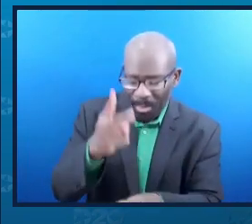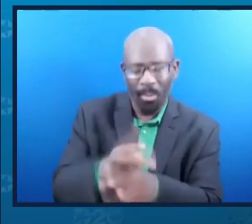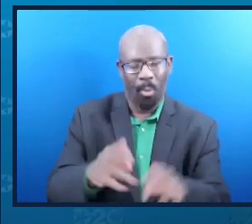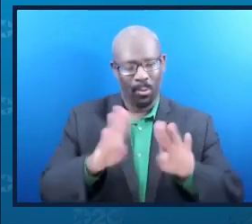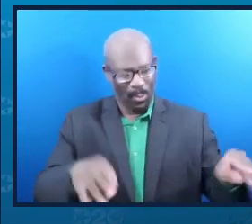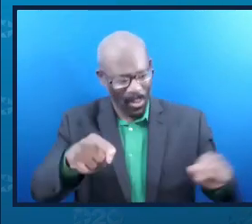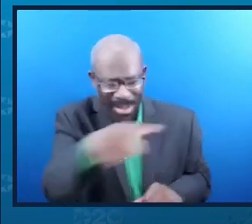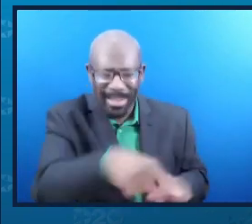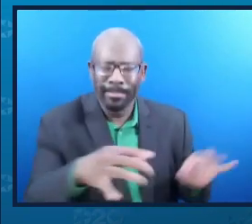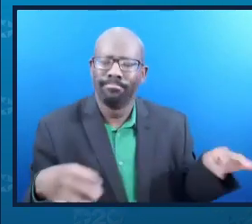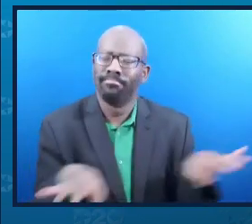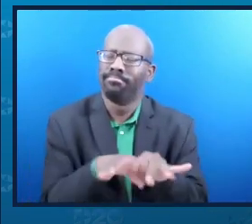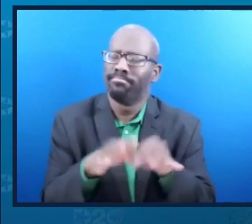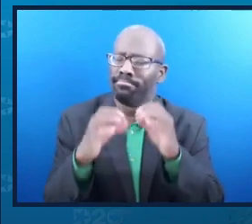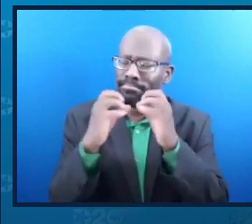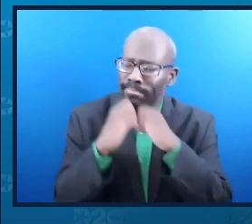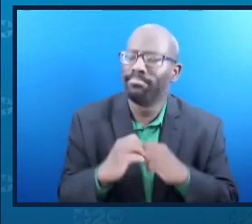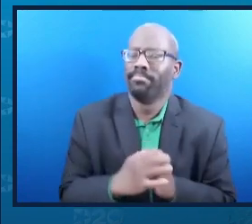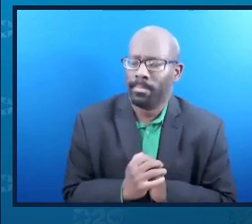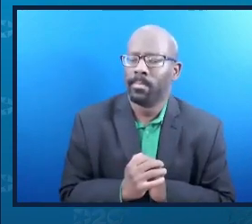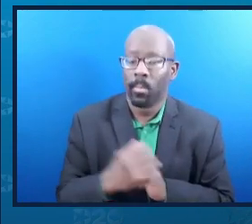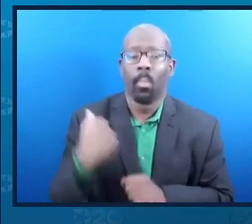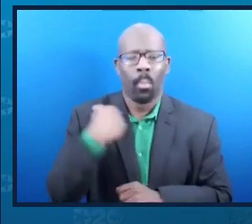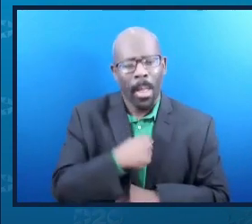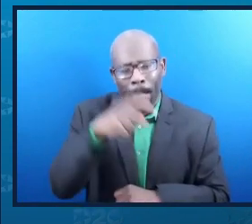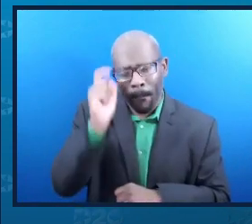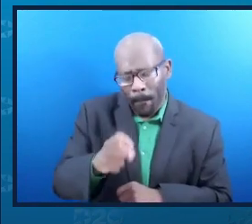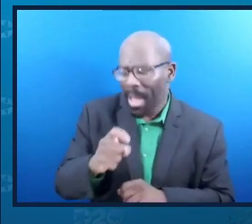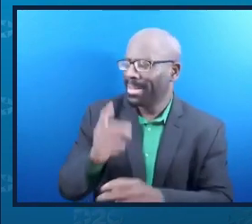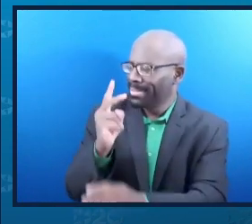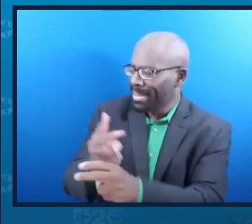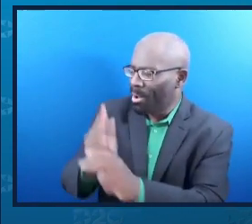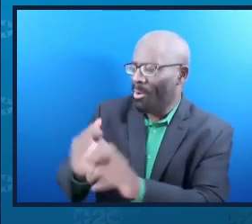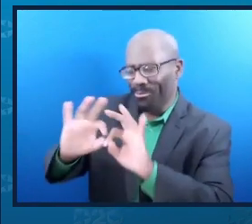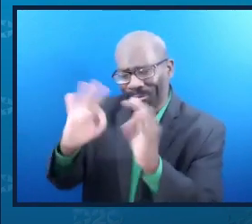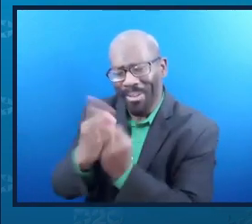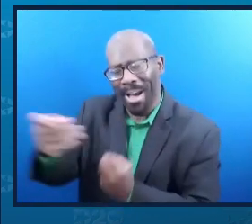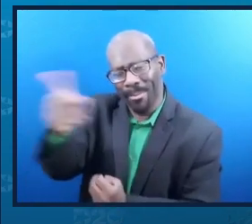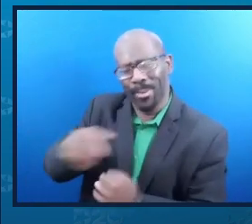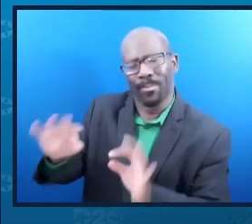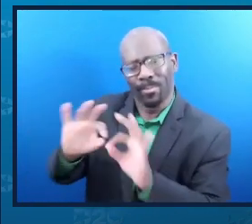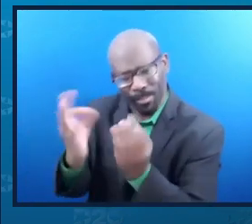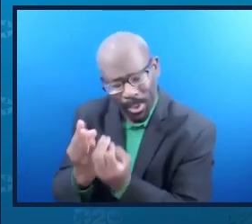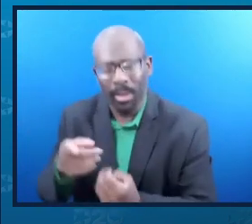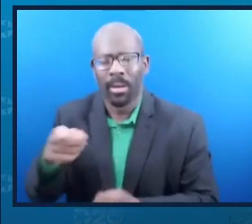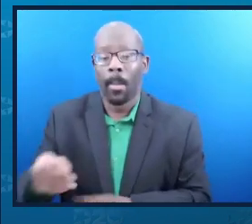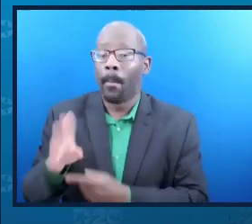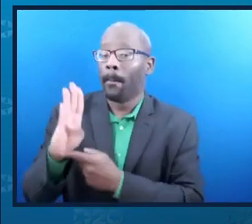SAY THAT CHILDCARE AND EARLY EDUCATION ARE PART OF THE BASIC